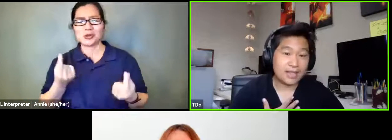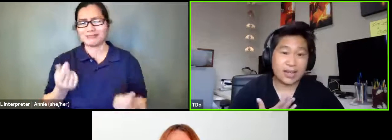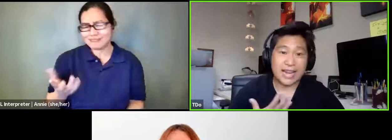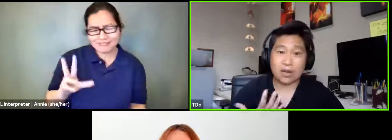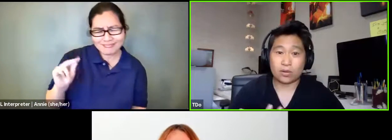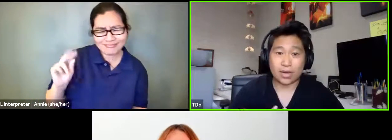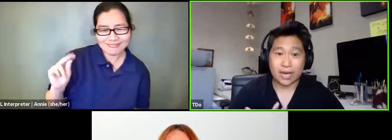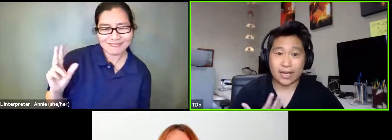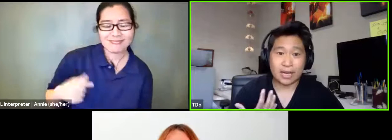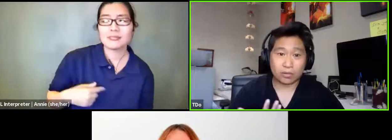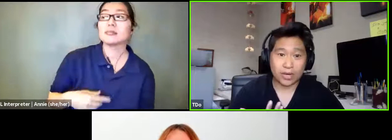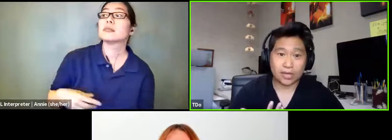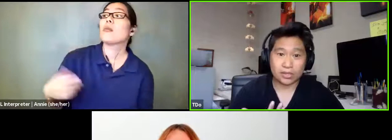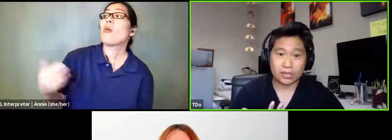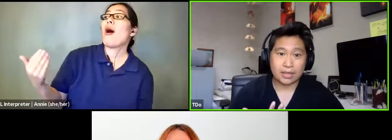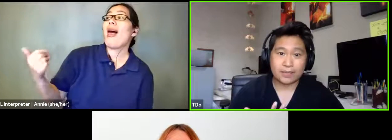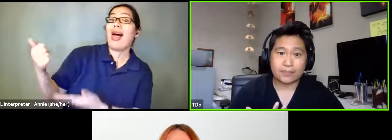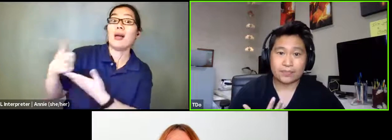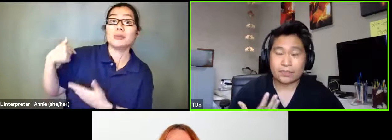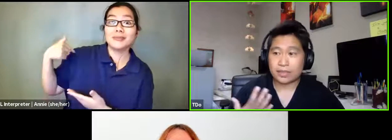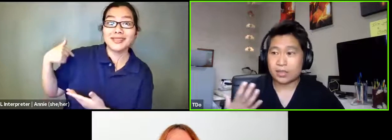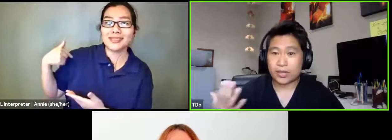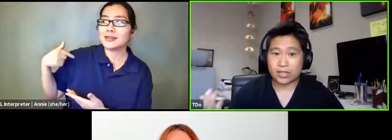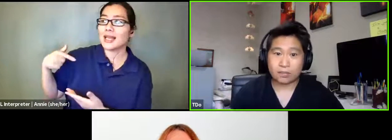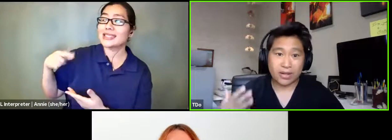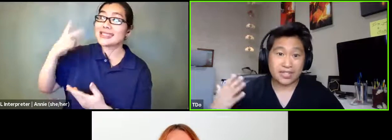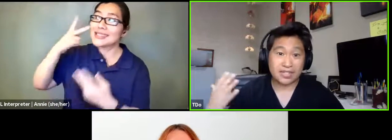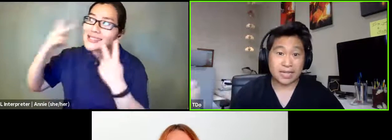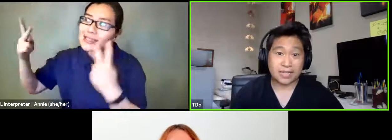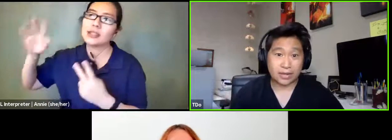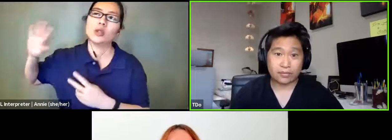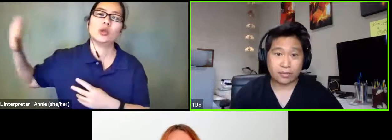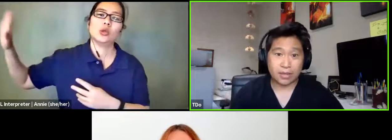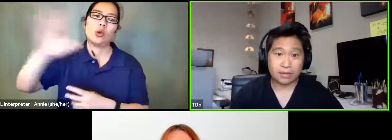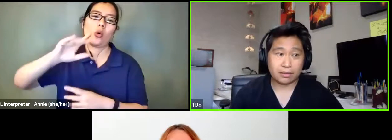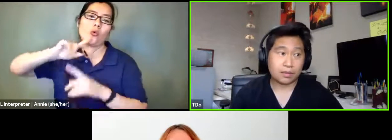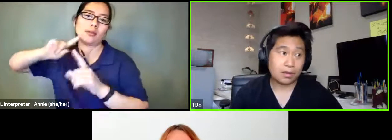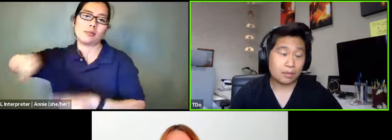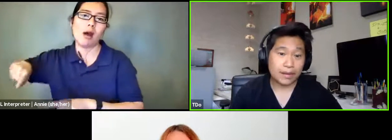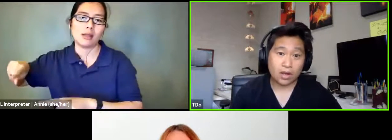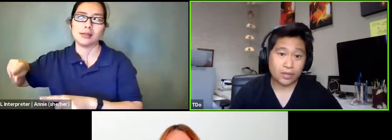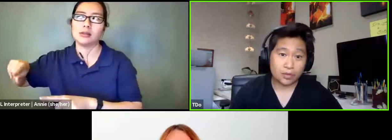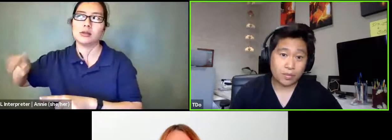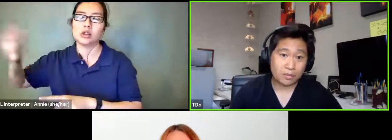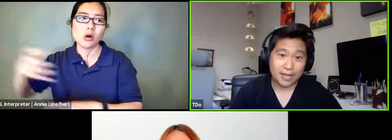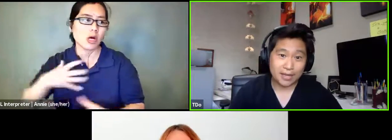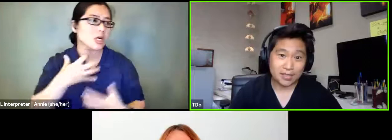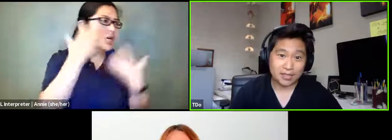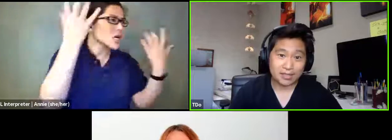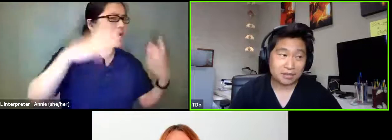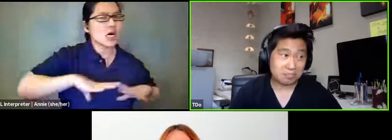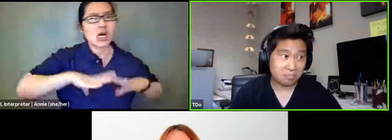is hearing outcry, outrage. The donation part is secondary for me. My colleague who might be Asian,